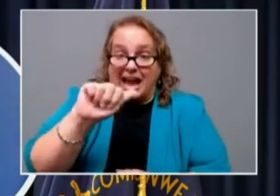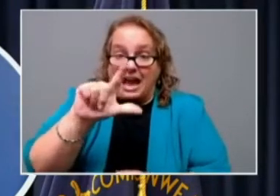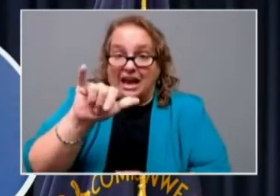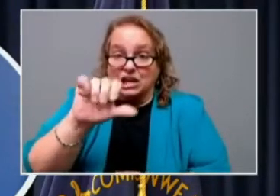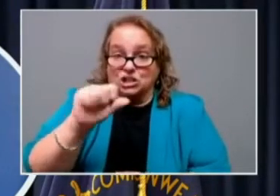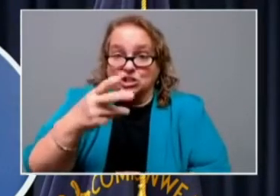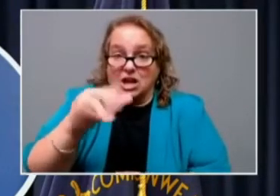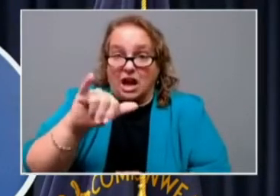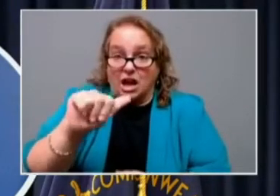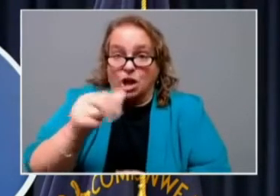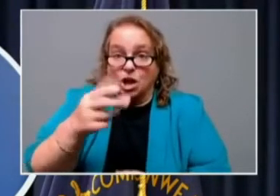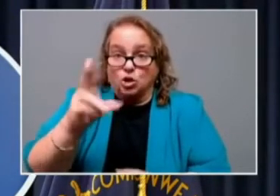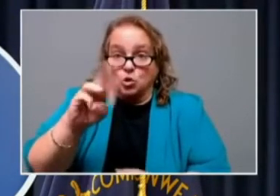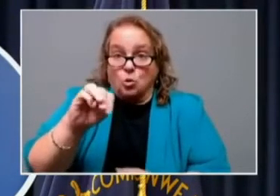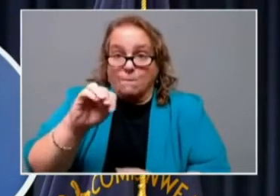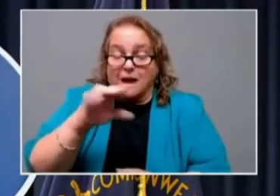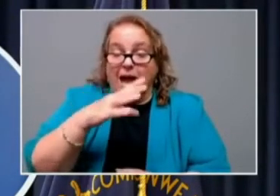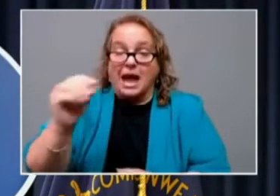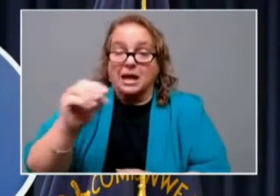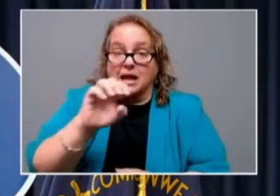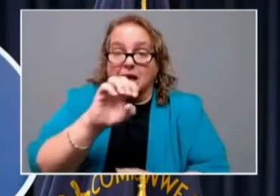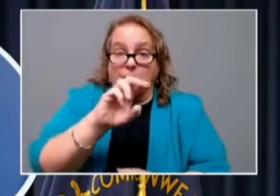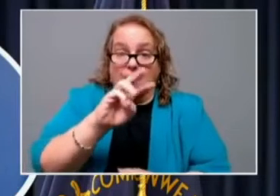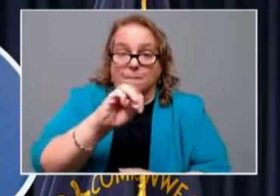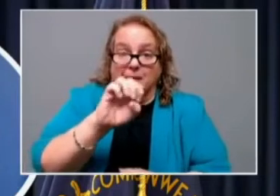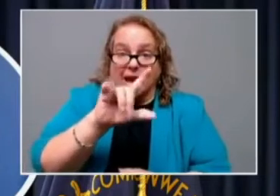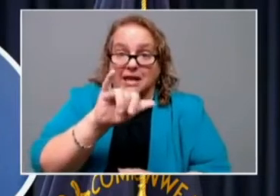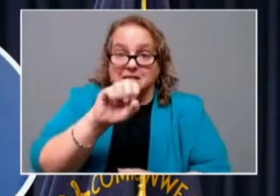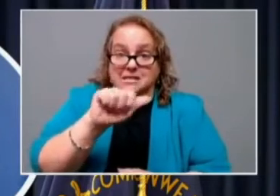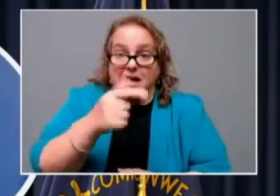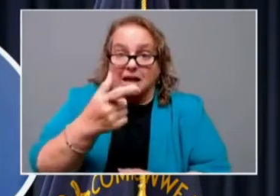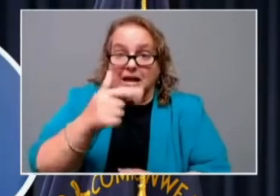Melissa Gilpin will share their experiences via video and discussed why